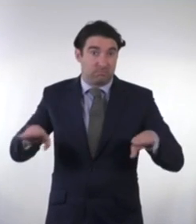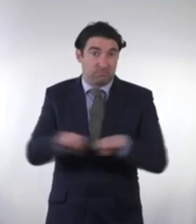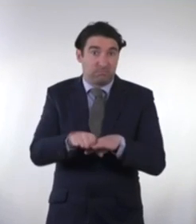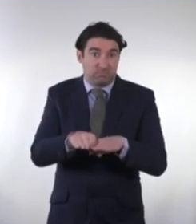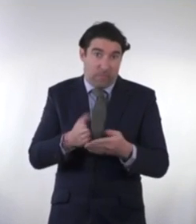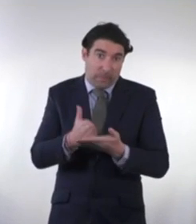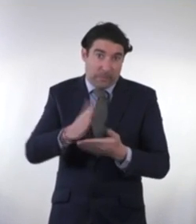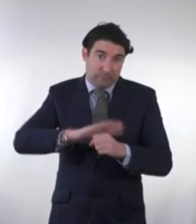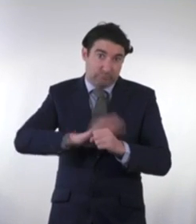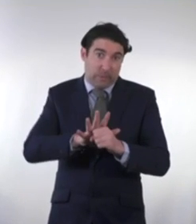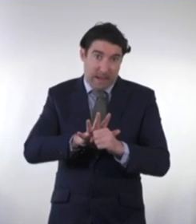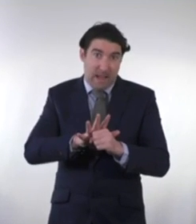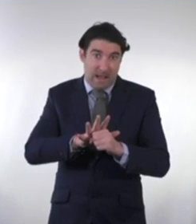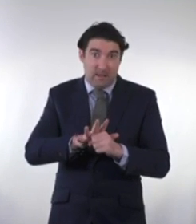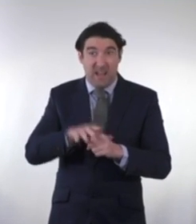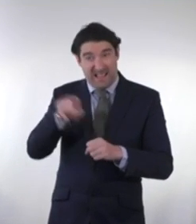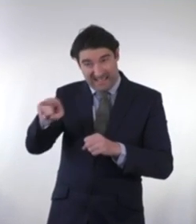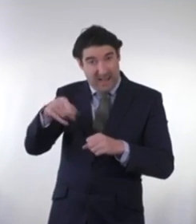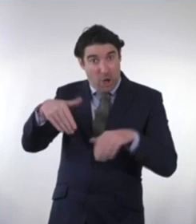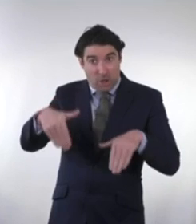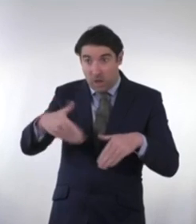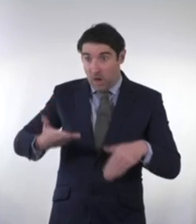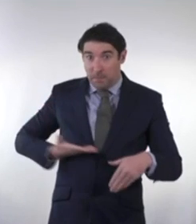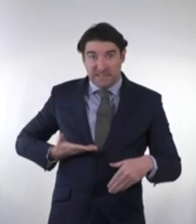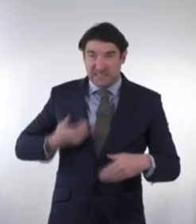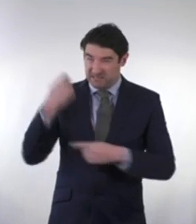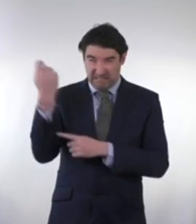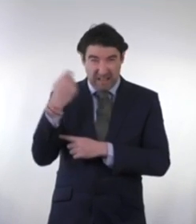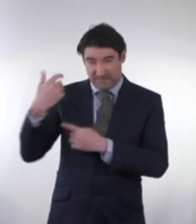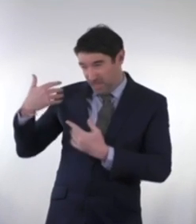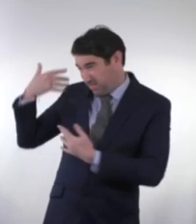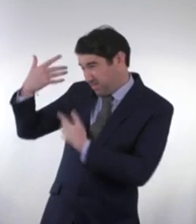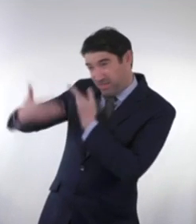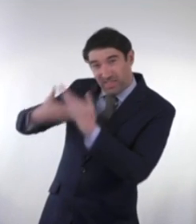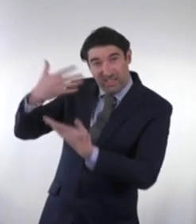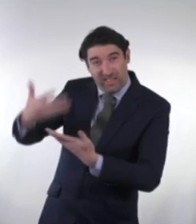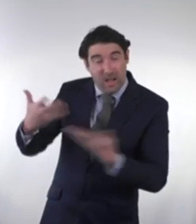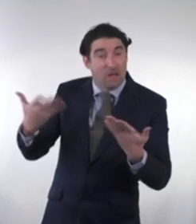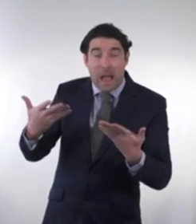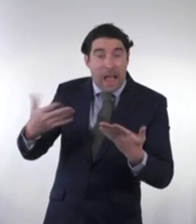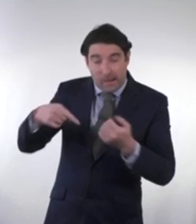manifesto pledge to increase home building and to level up our country, and there is lots to welcome